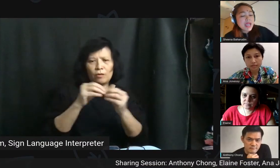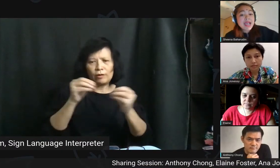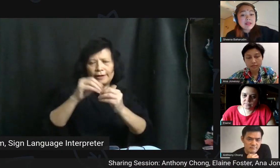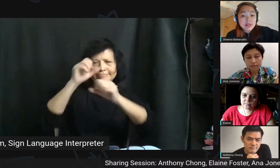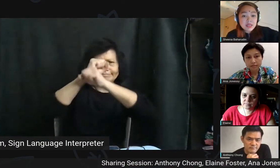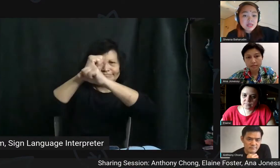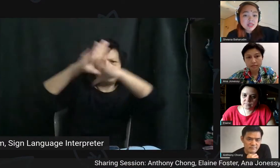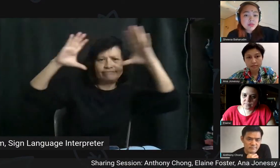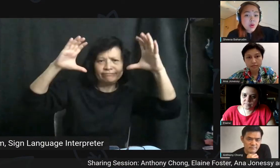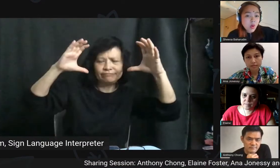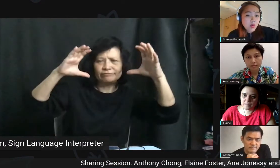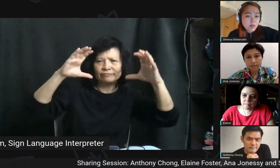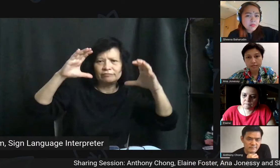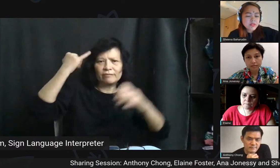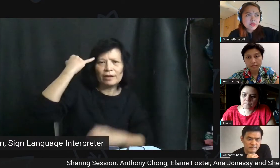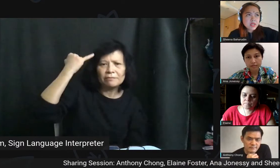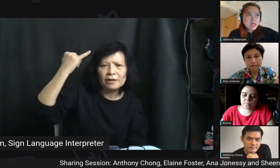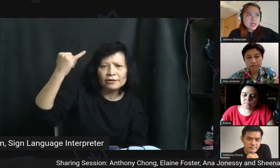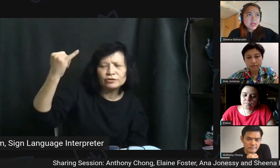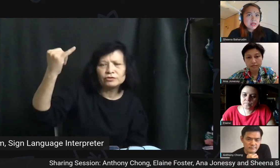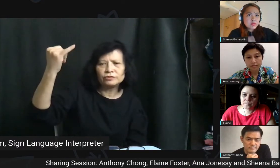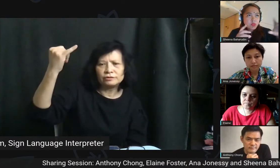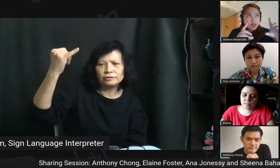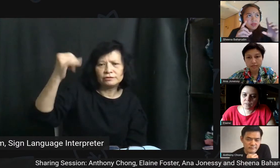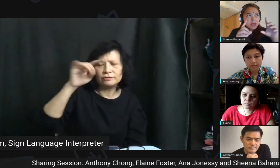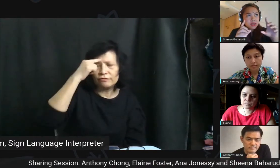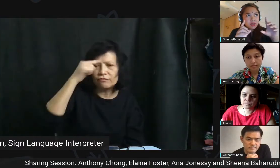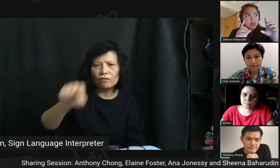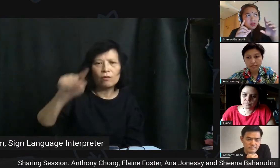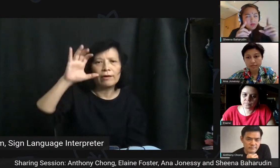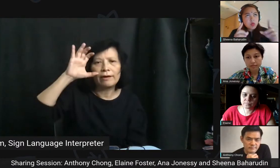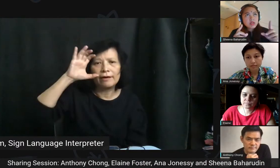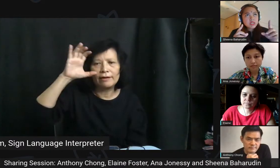Anthony's poem with the of course,